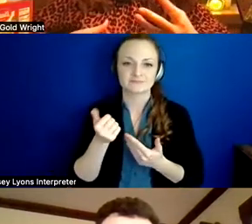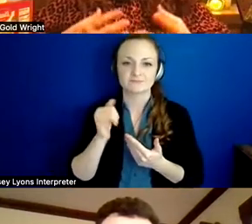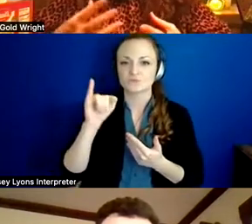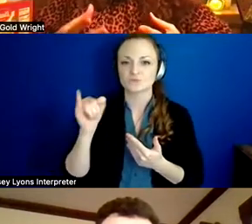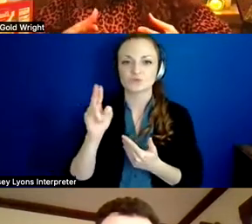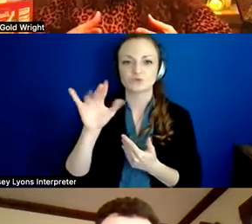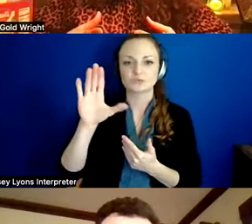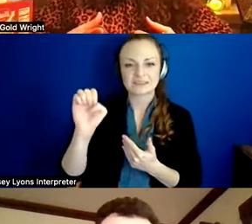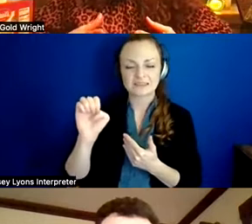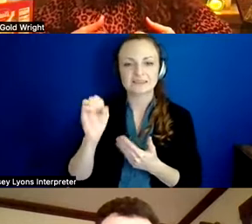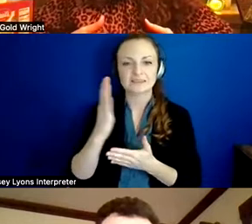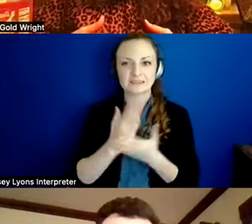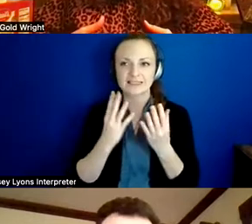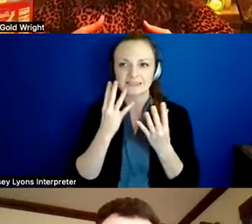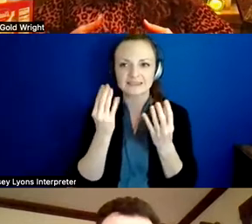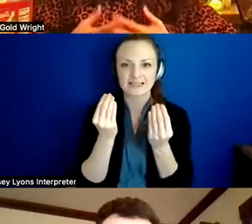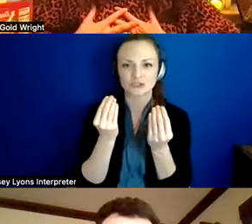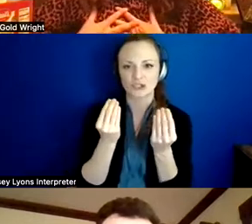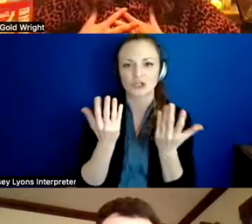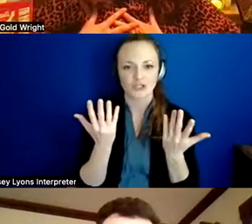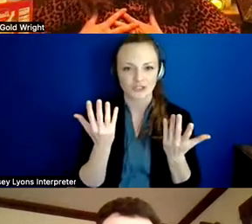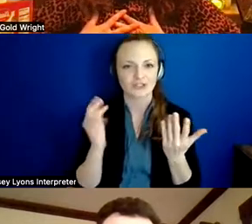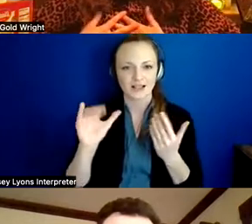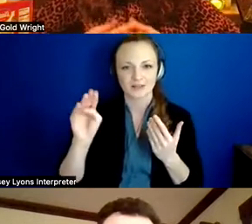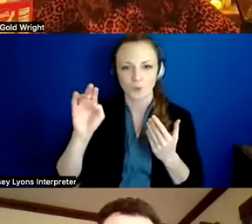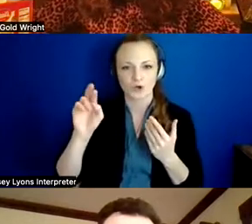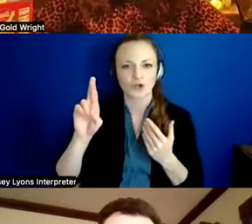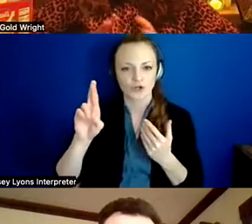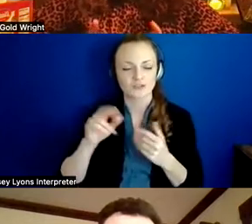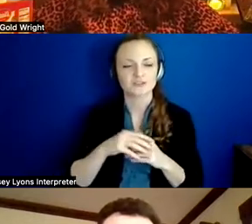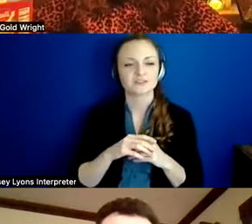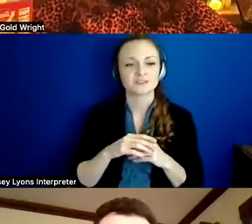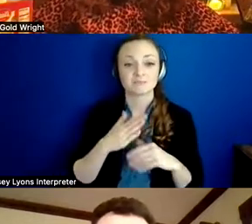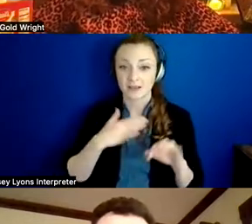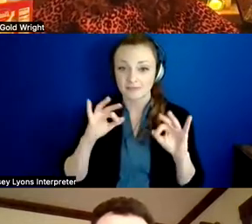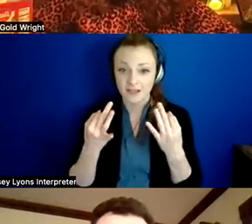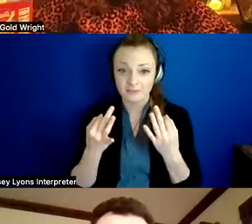kind of like the mortar right in my family, Mike. We just do a little thing where my kids